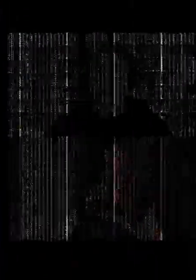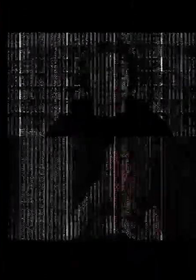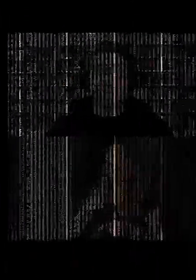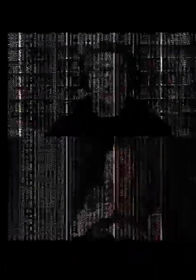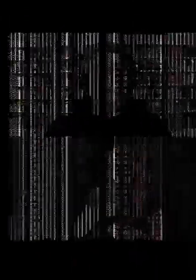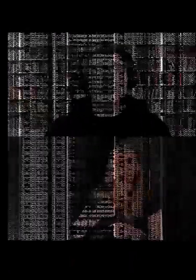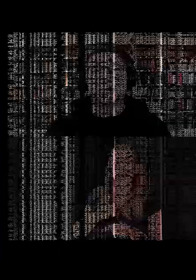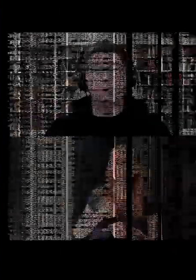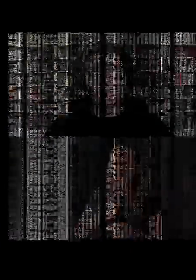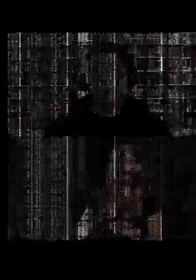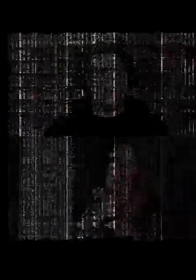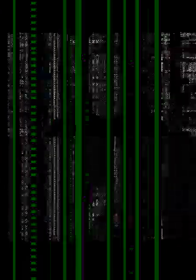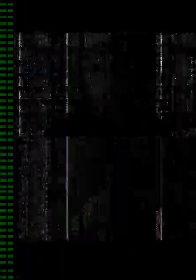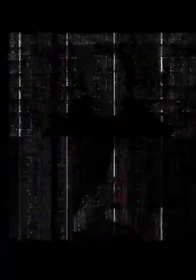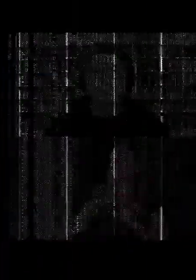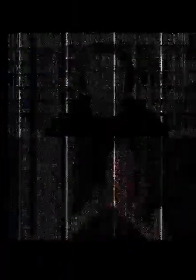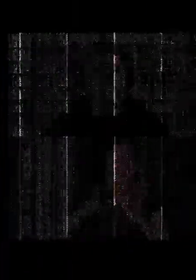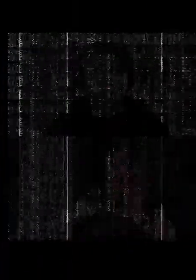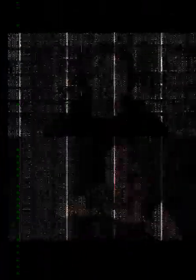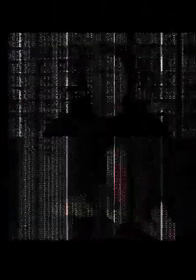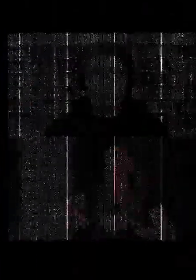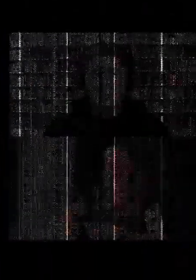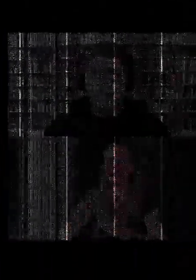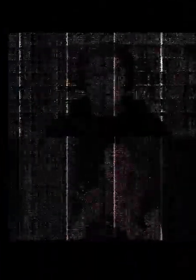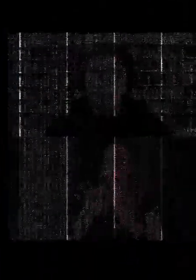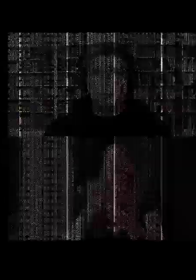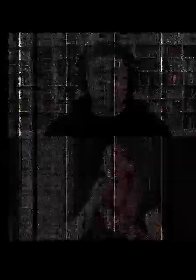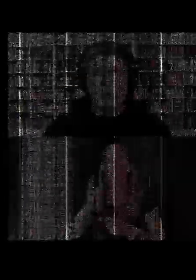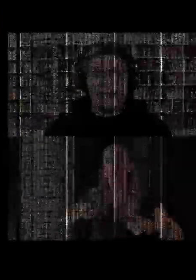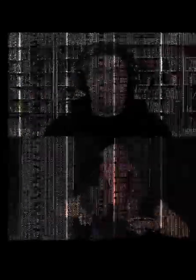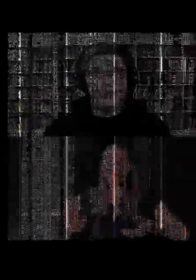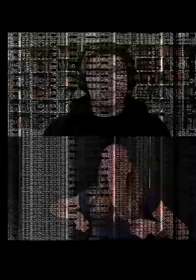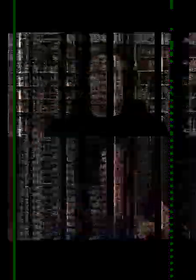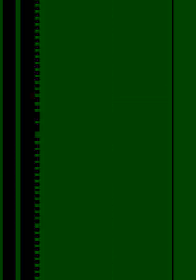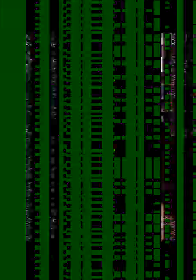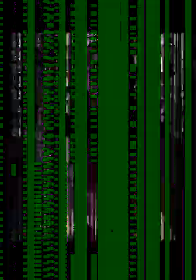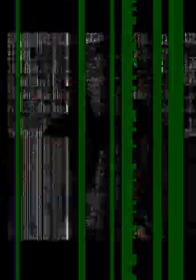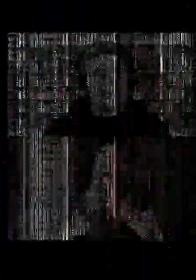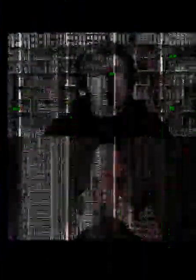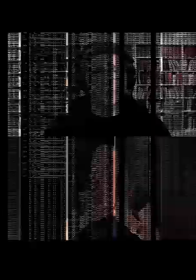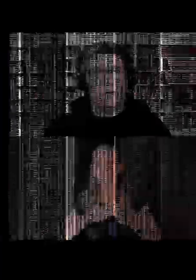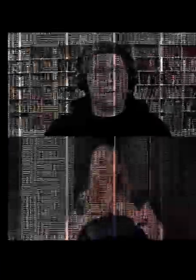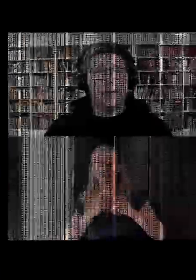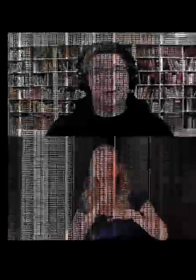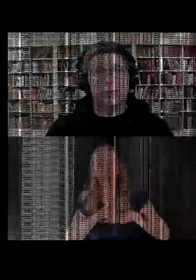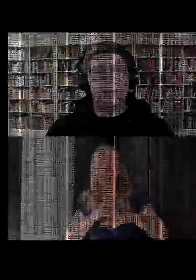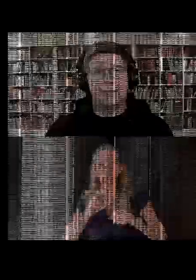concrete floor is wonderful as a wheelchair user. But I have friends that use canes to walk and let